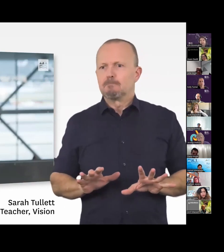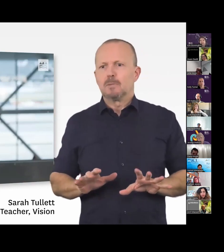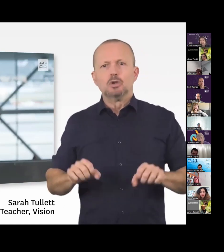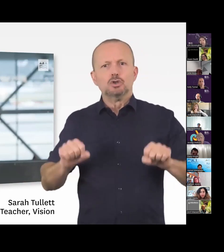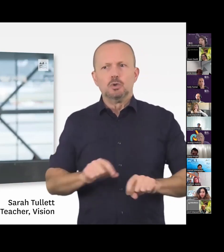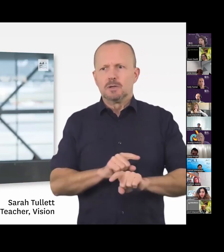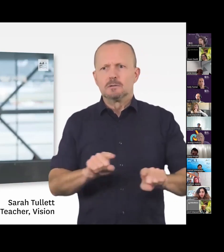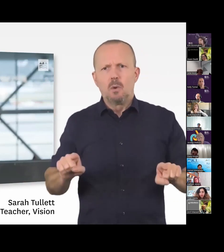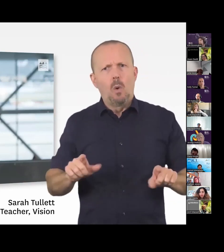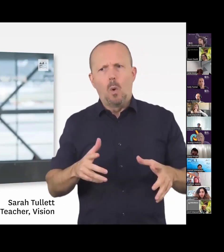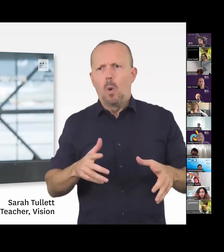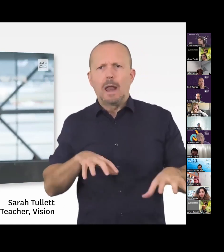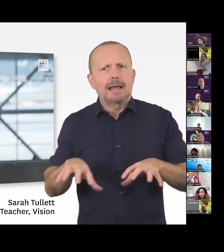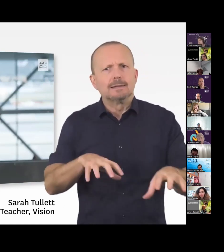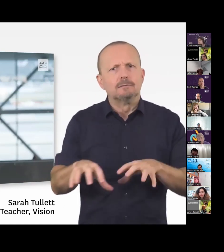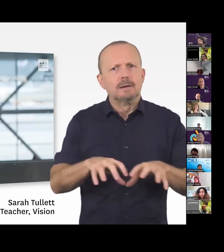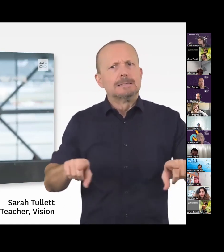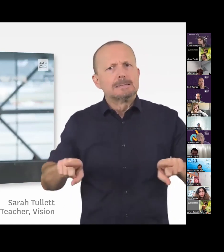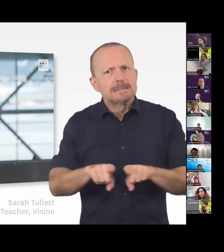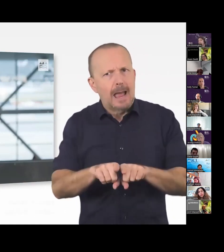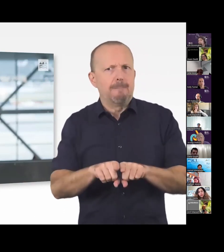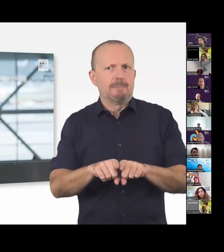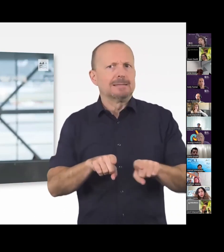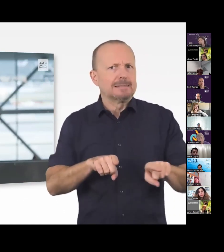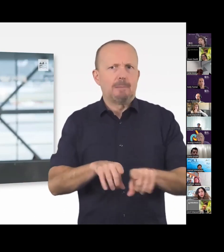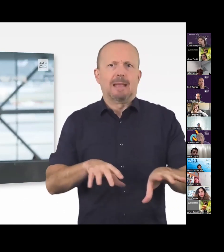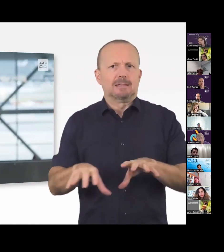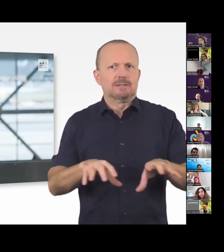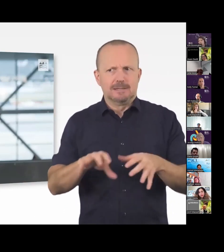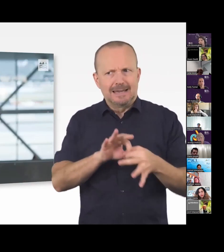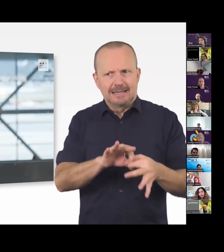that everyone is engaged in the same activity.